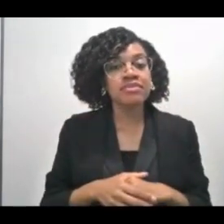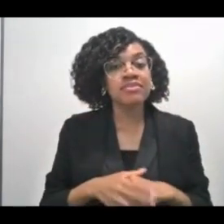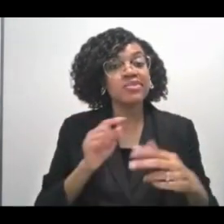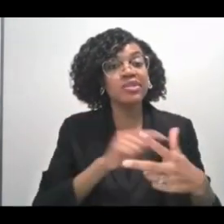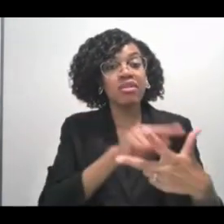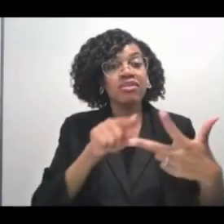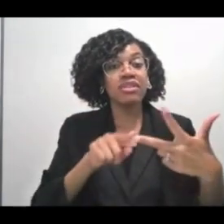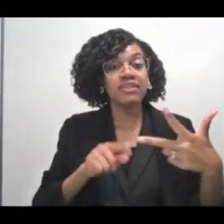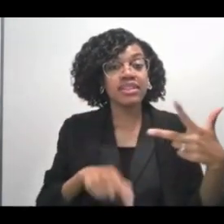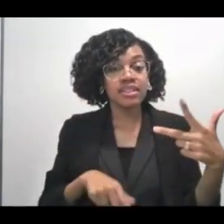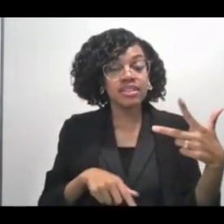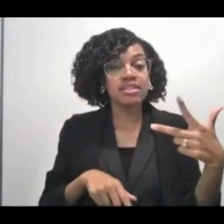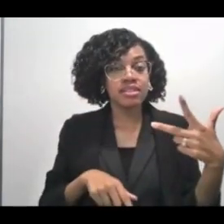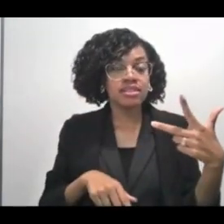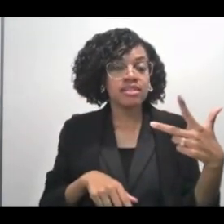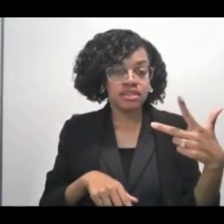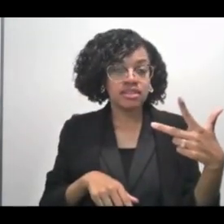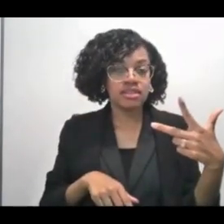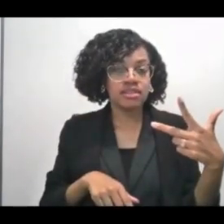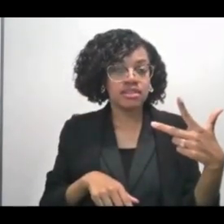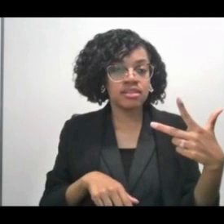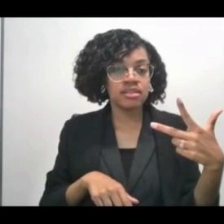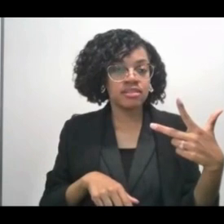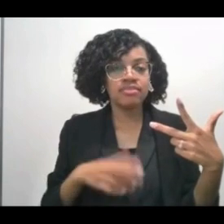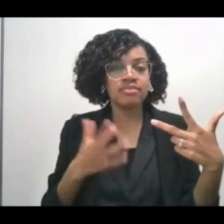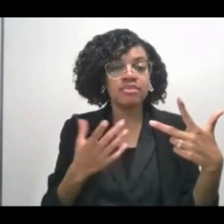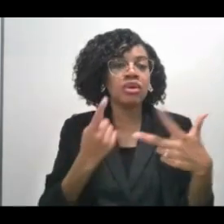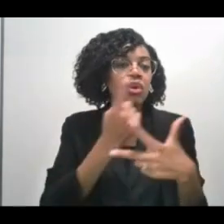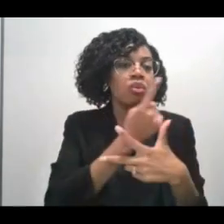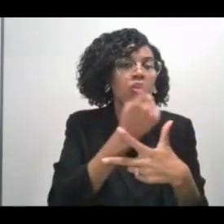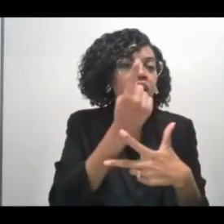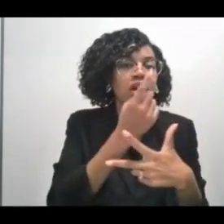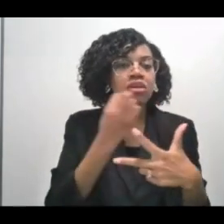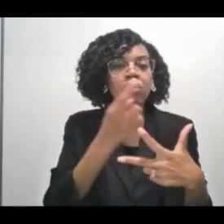qualifying job role that's informed by equity centered